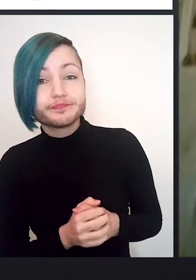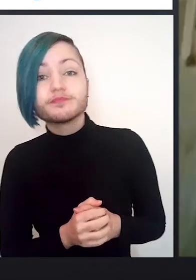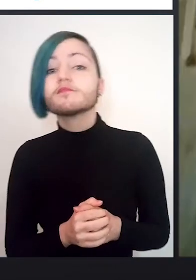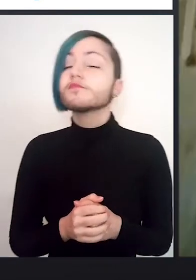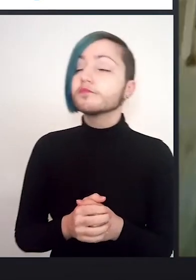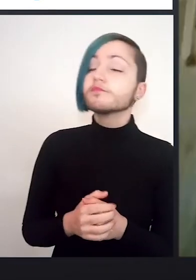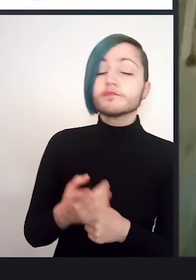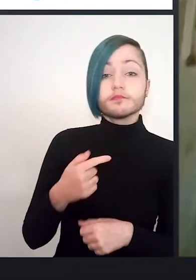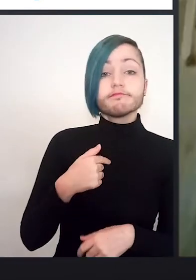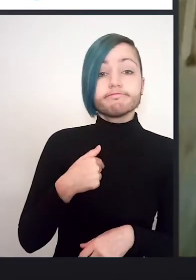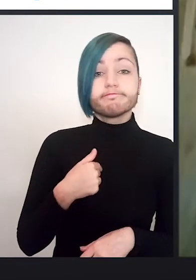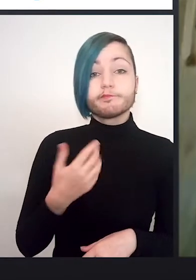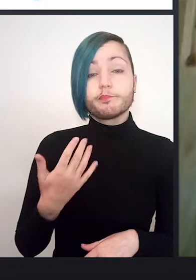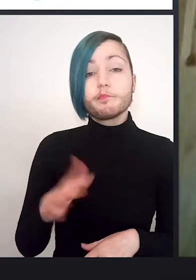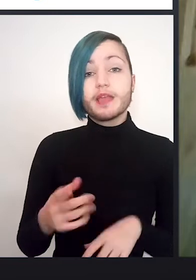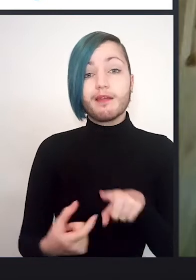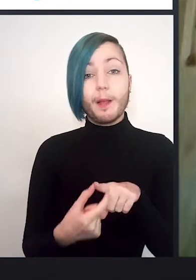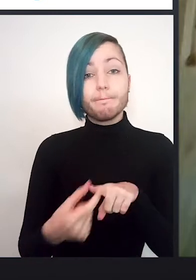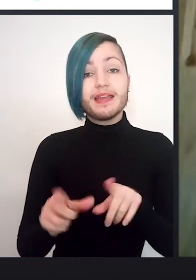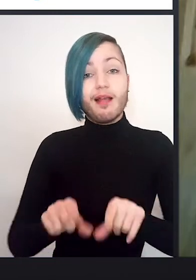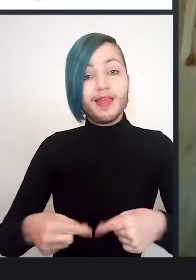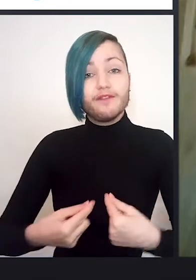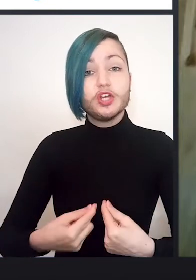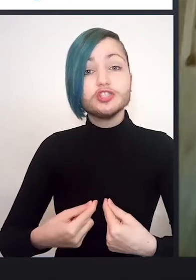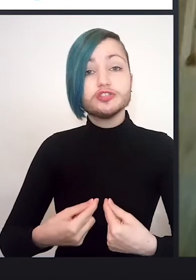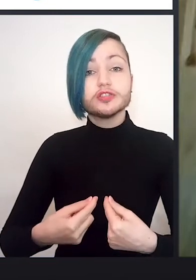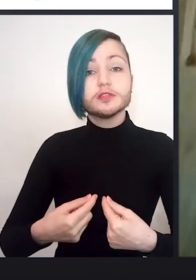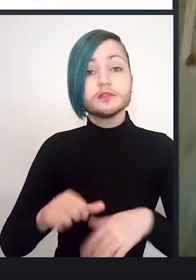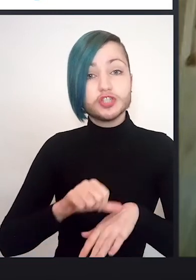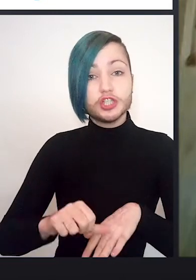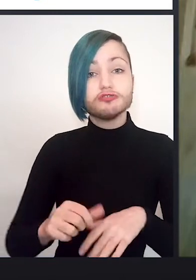I had the penile inversion procedure,